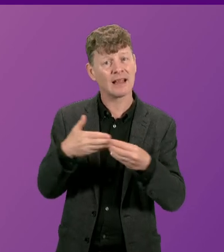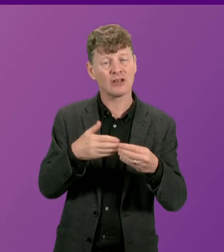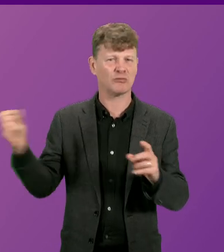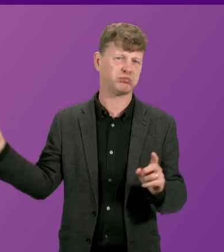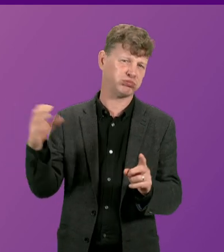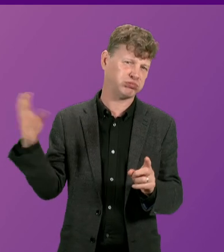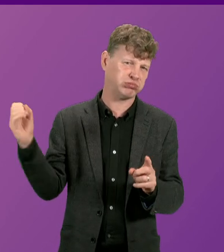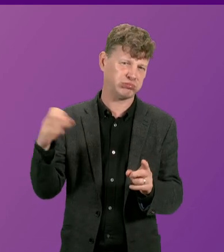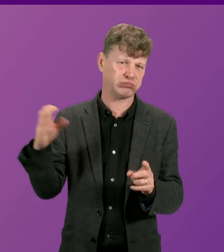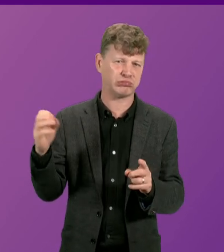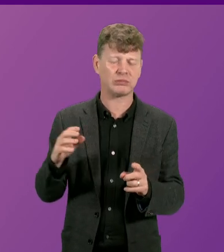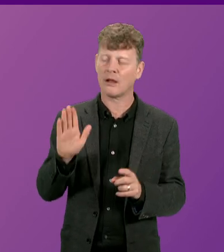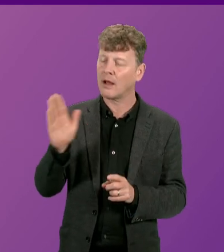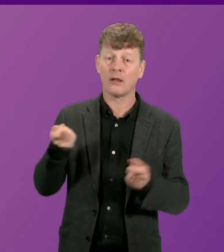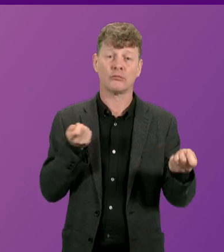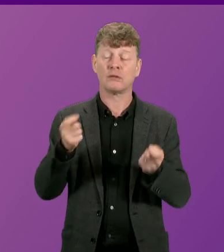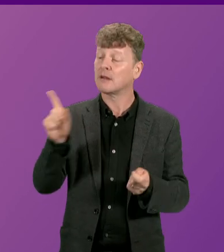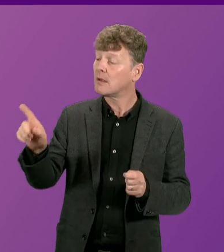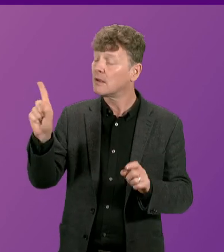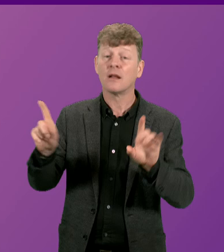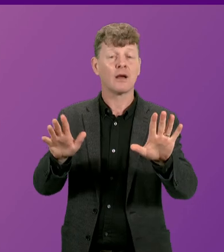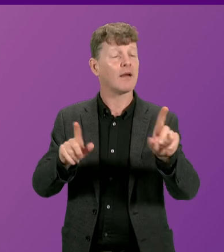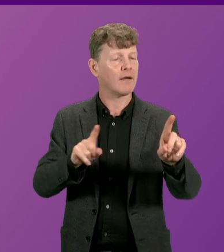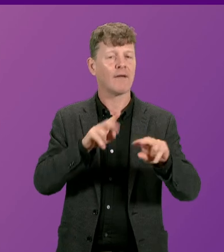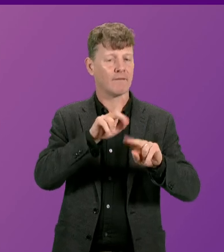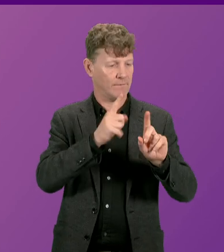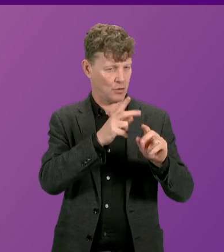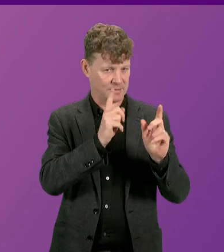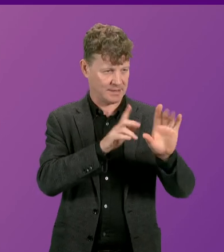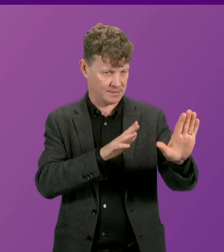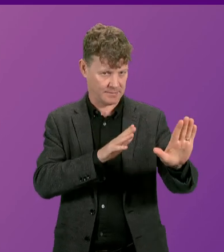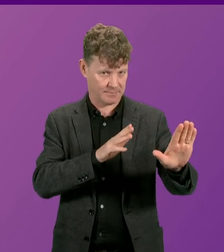Oh, so Mr Ross— First Minister!